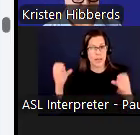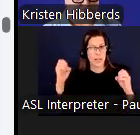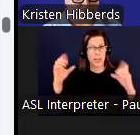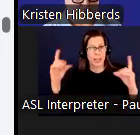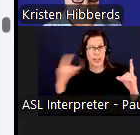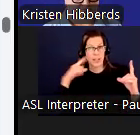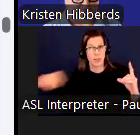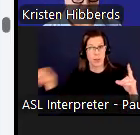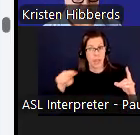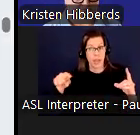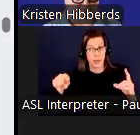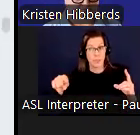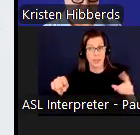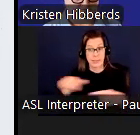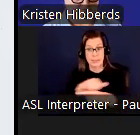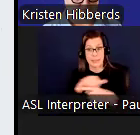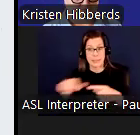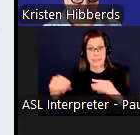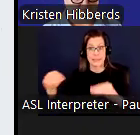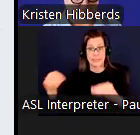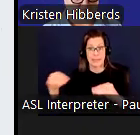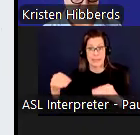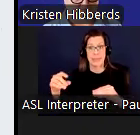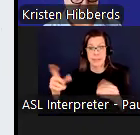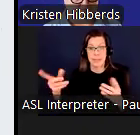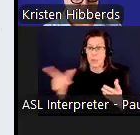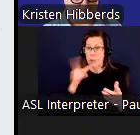that are asking for information so that they are able to get the information.